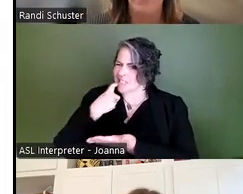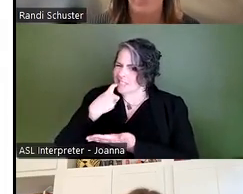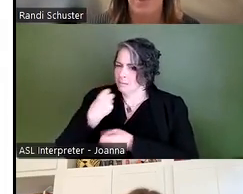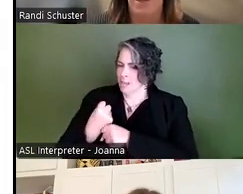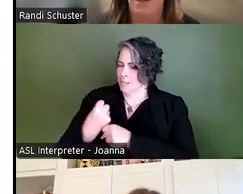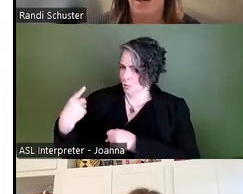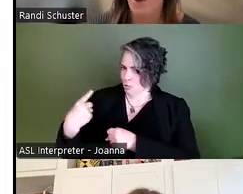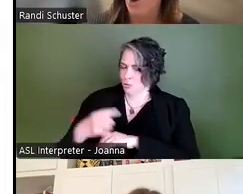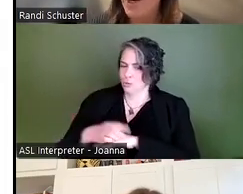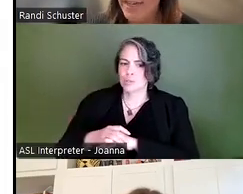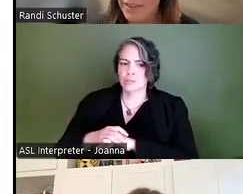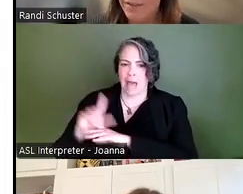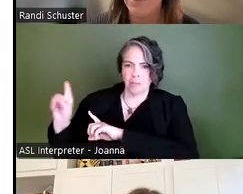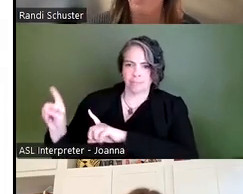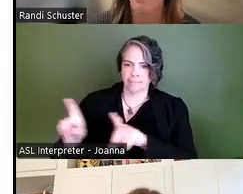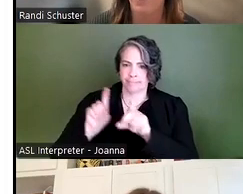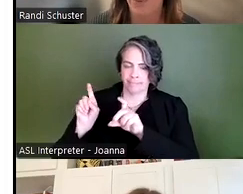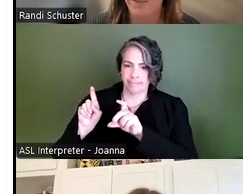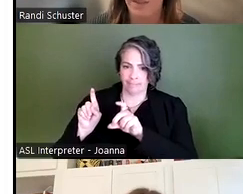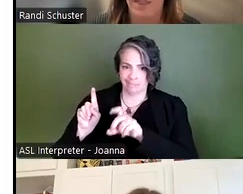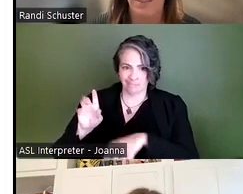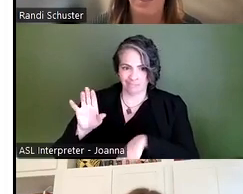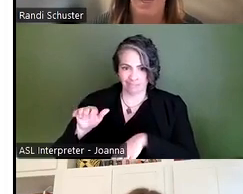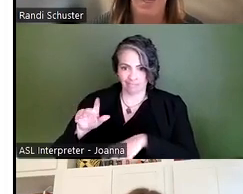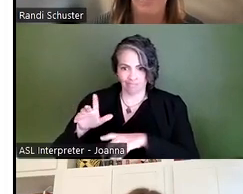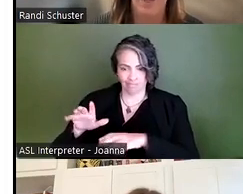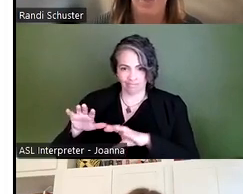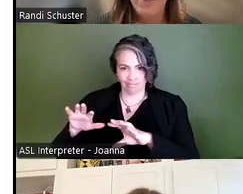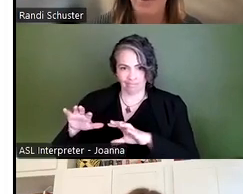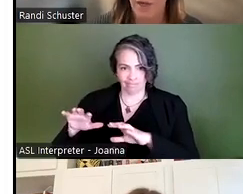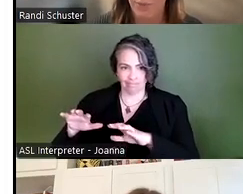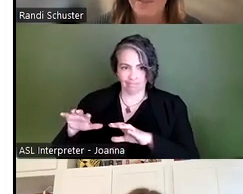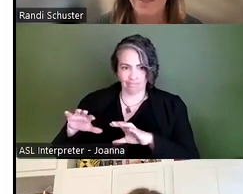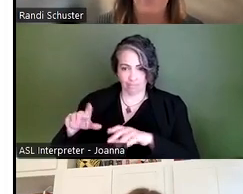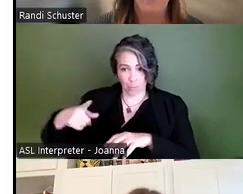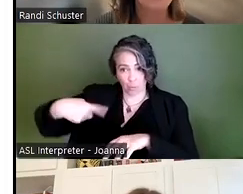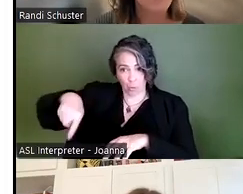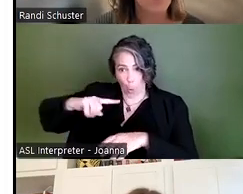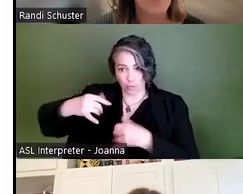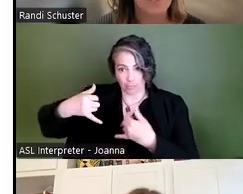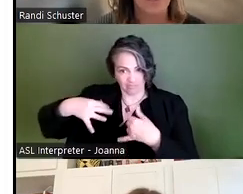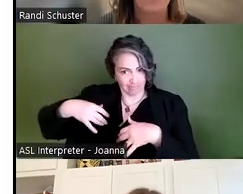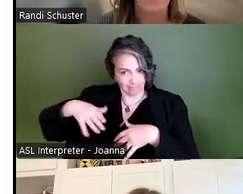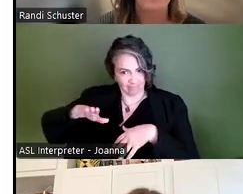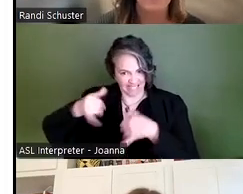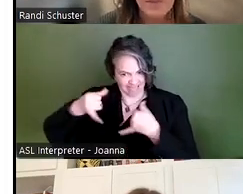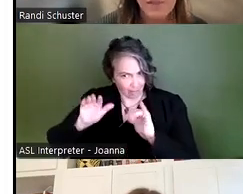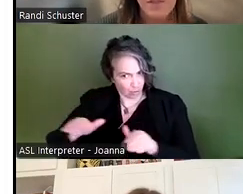these are our kids and very recently, our kids recently. And what we here is that substance